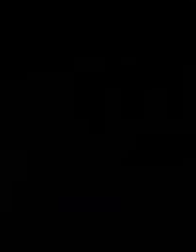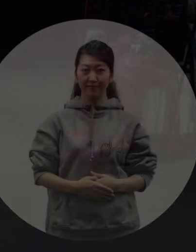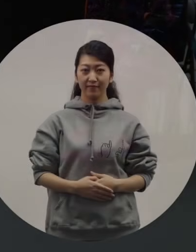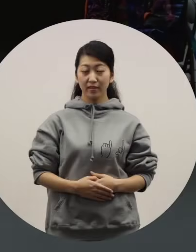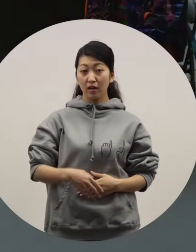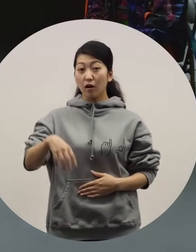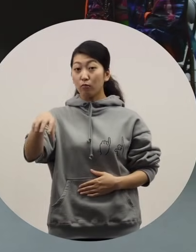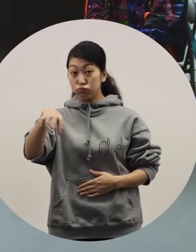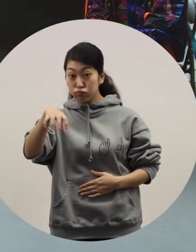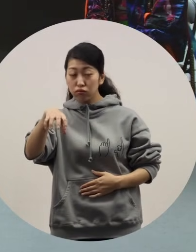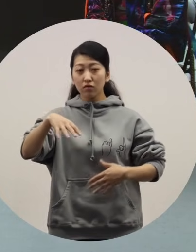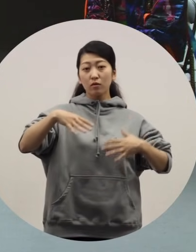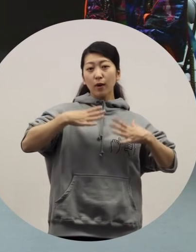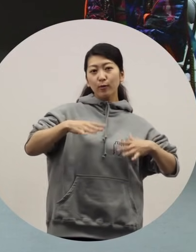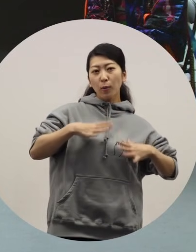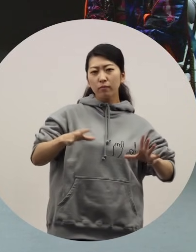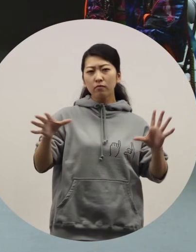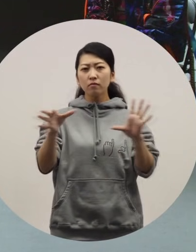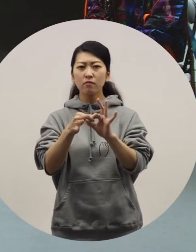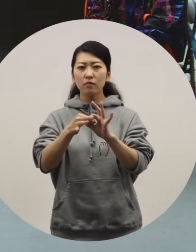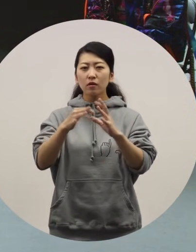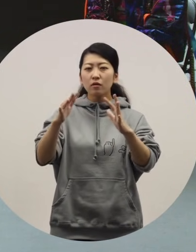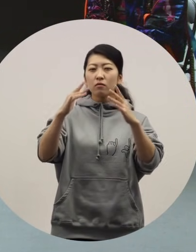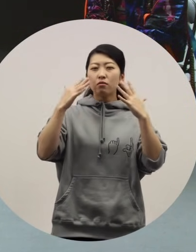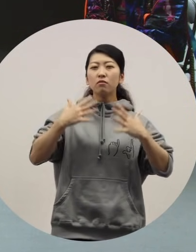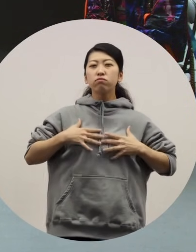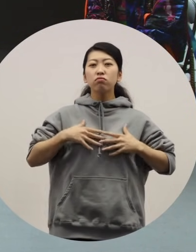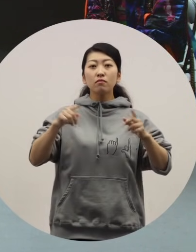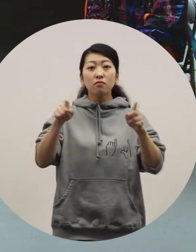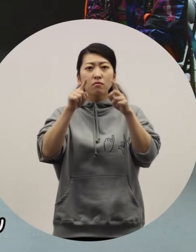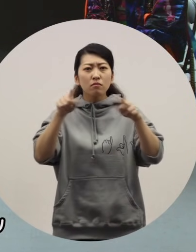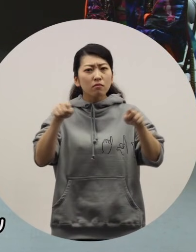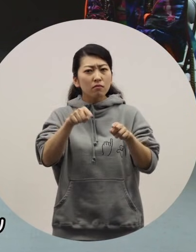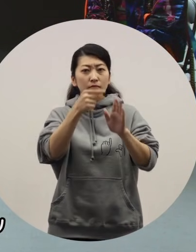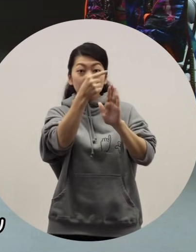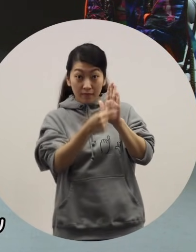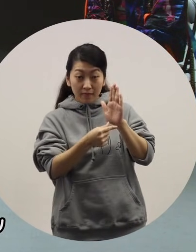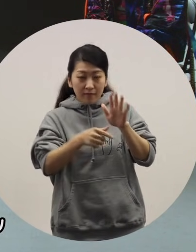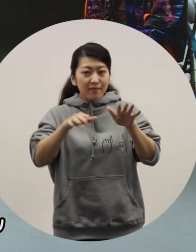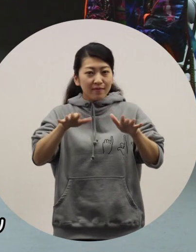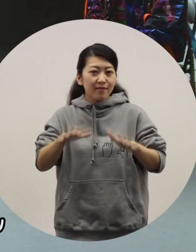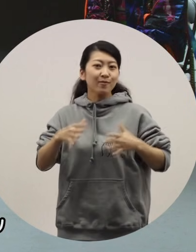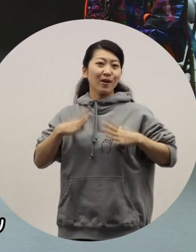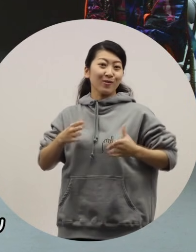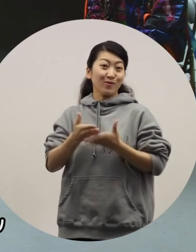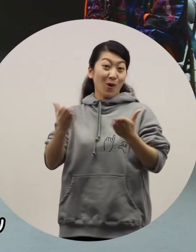[Ochiai] I'd like to talk about experiencing music through vibrations and fashion. Here are some of the participants of today's fashion show. They are GenGen,